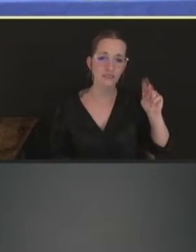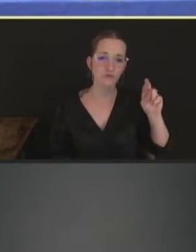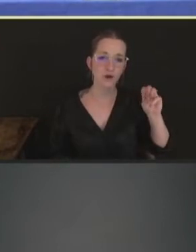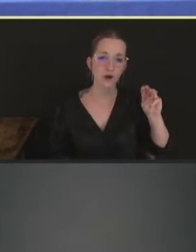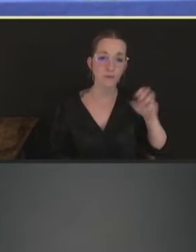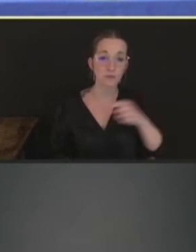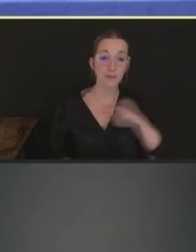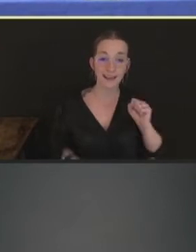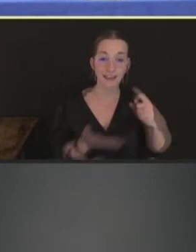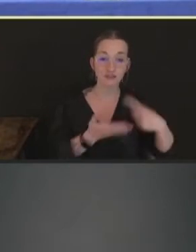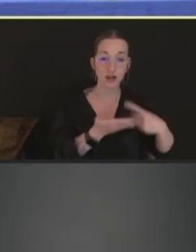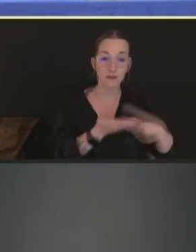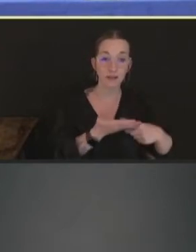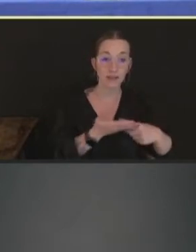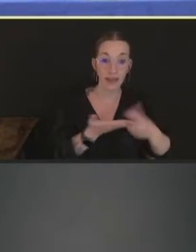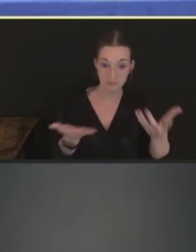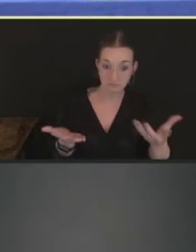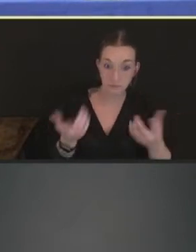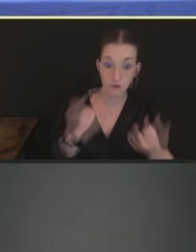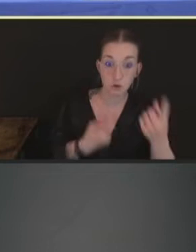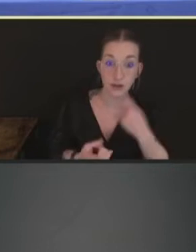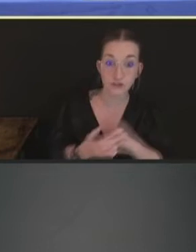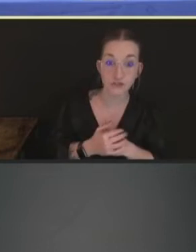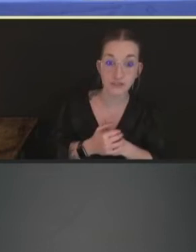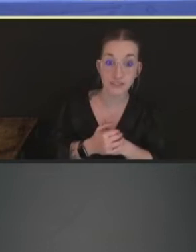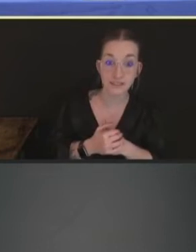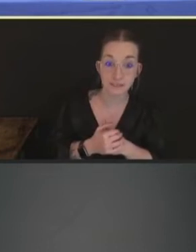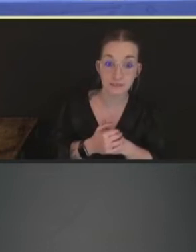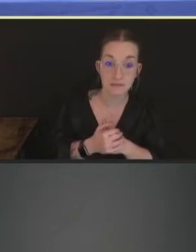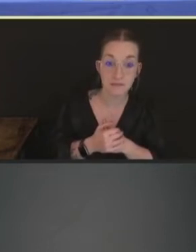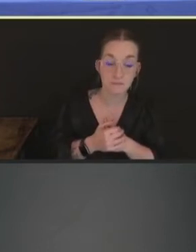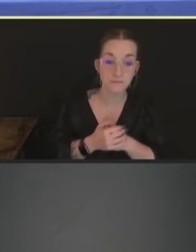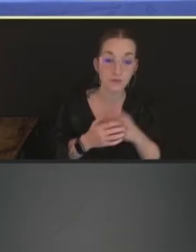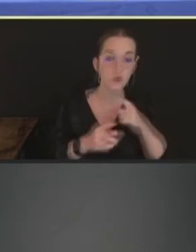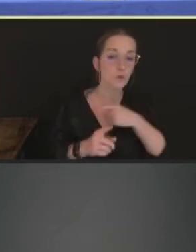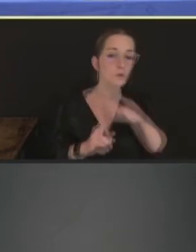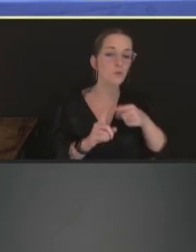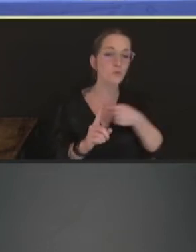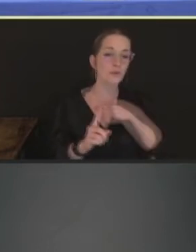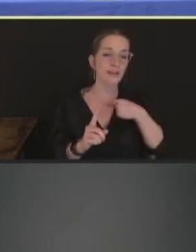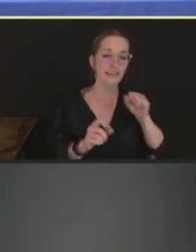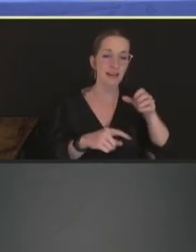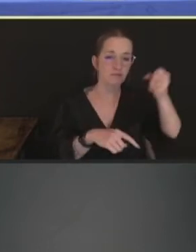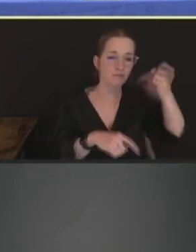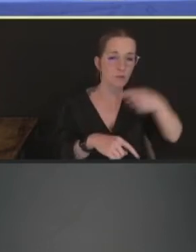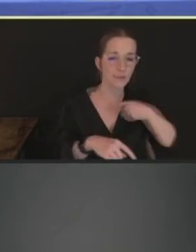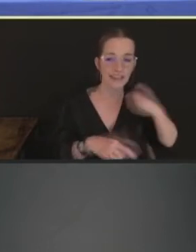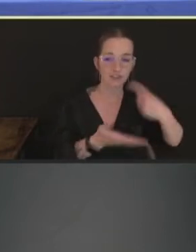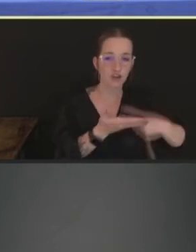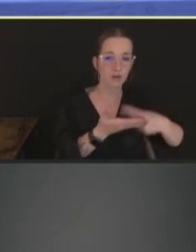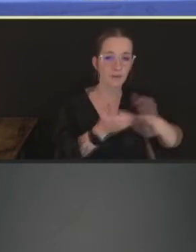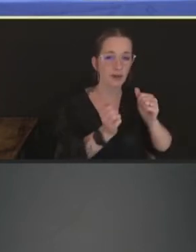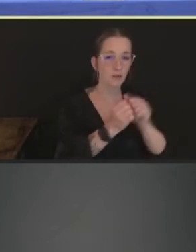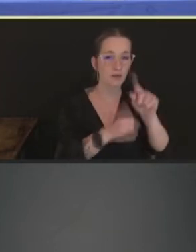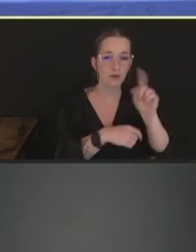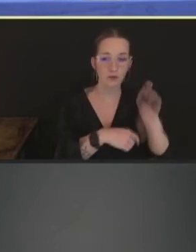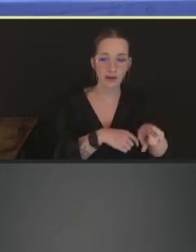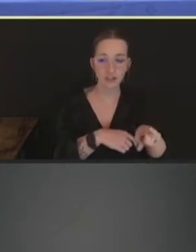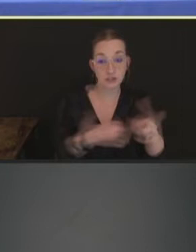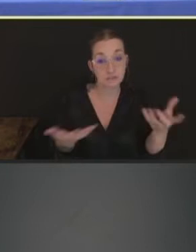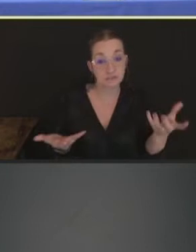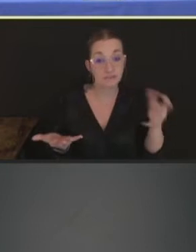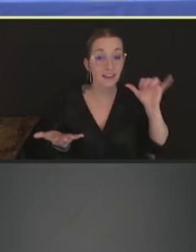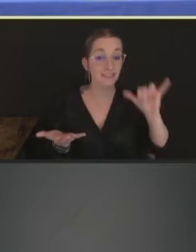And, you know, that's sort of what I wanted to present or what Steve wanted to present.